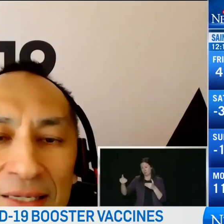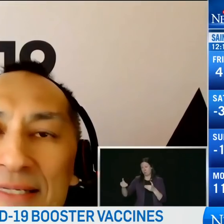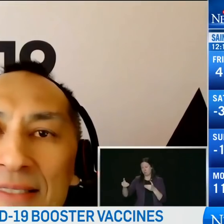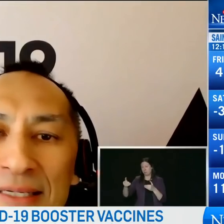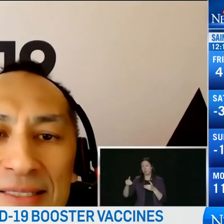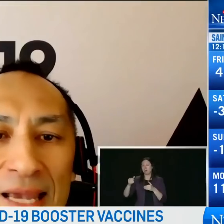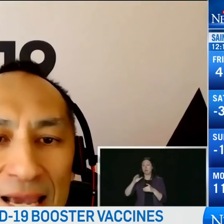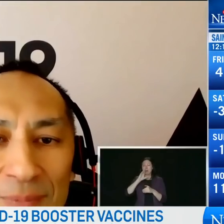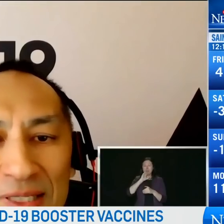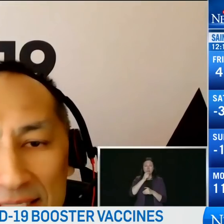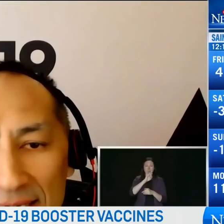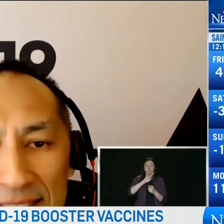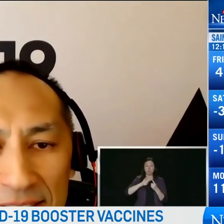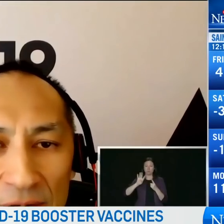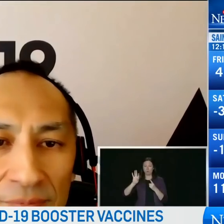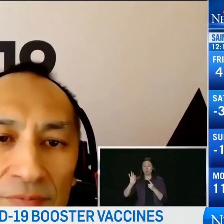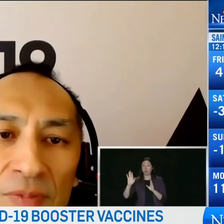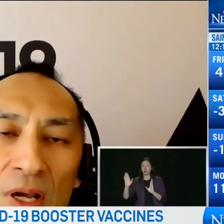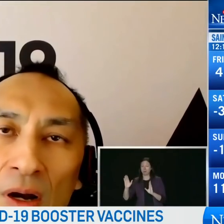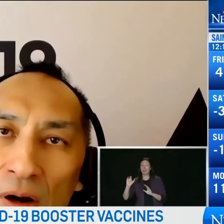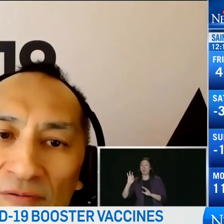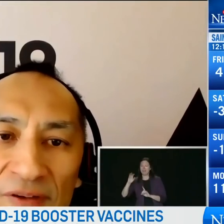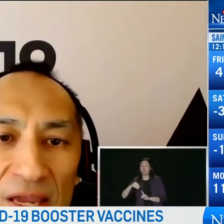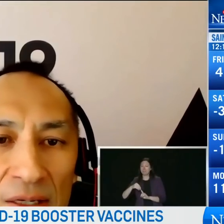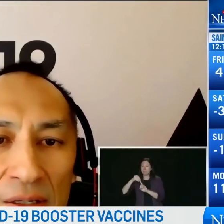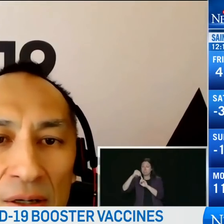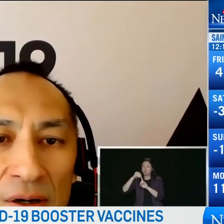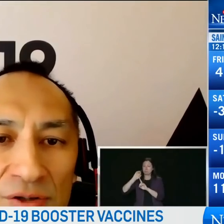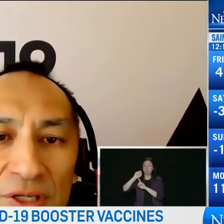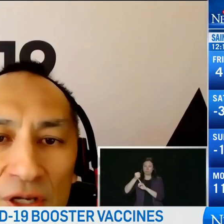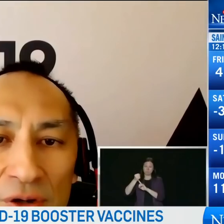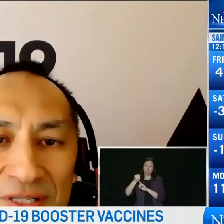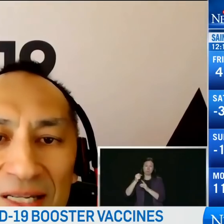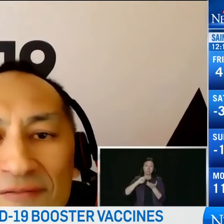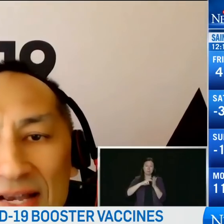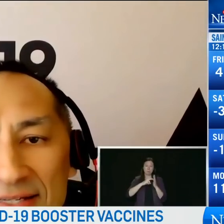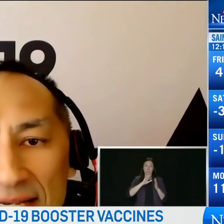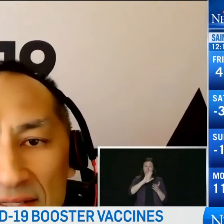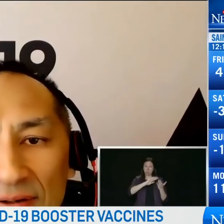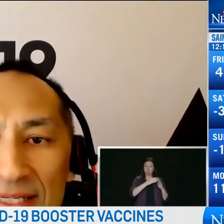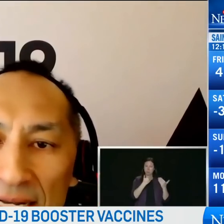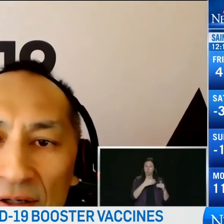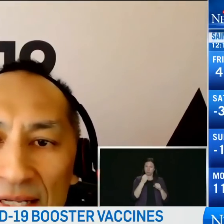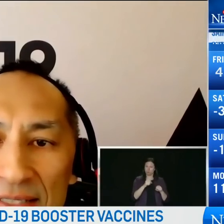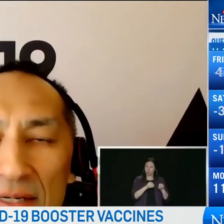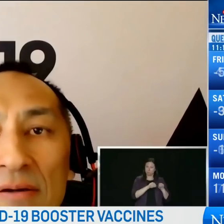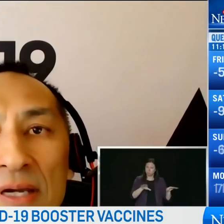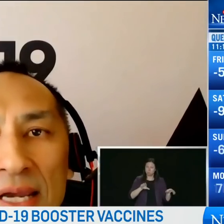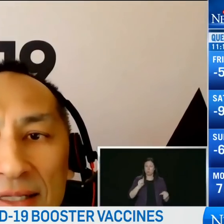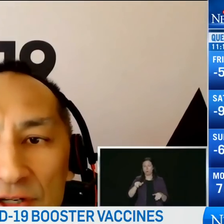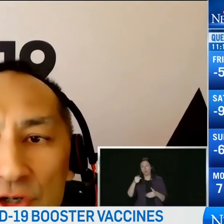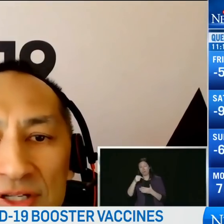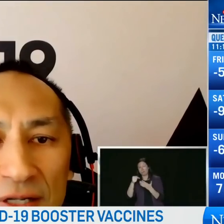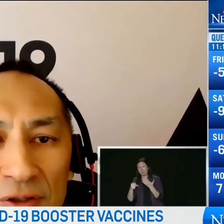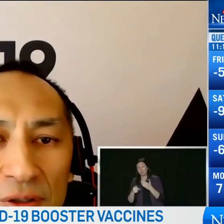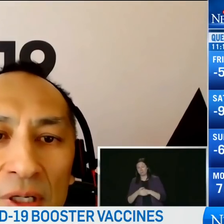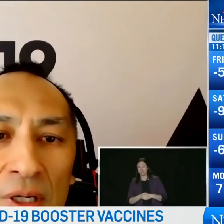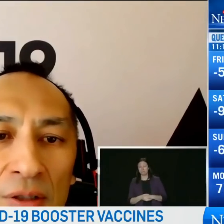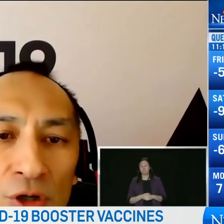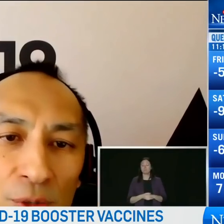OF A PRIMARY COVID-19 SERIES TO ADULTS AGED 18 TO 49 WITH